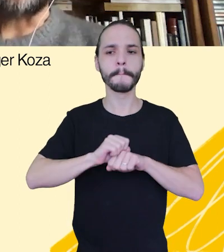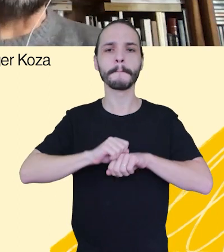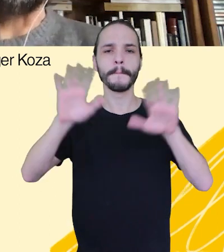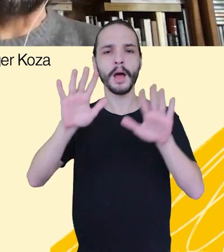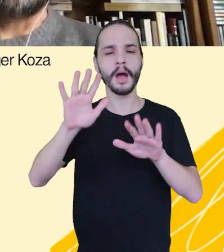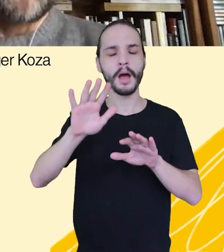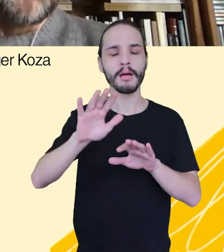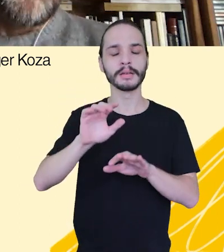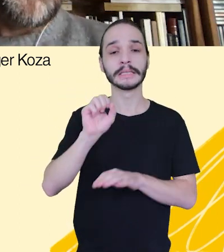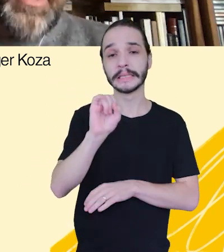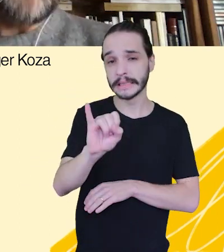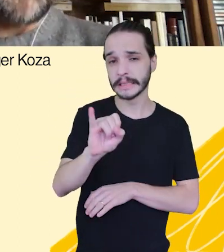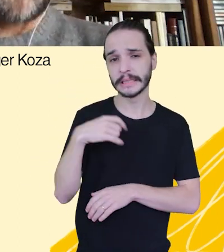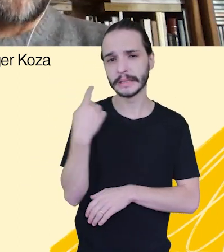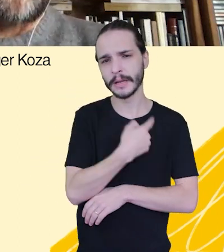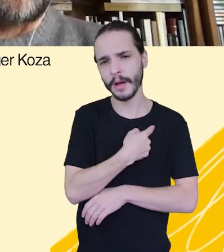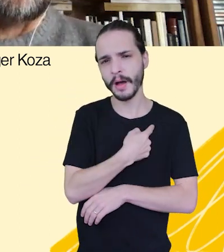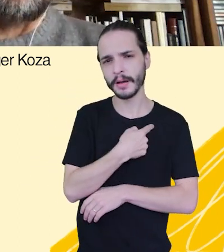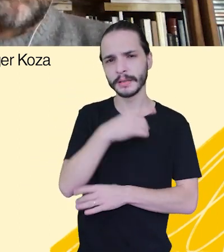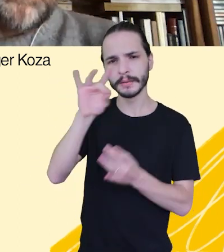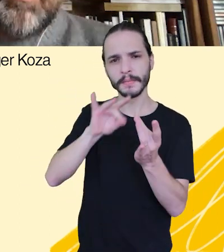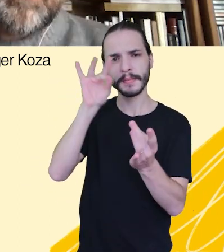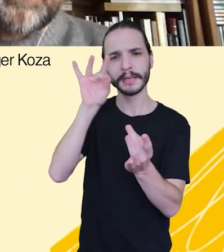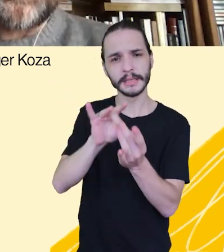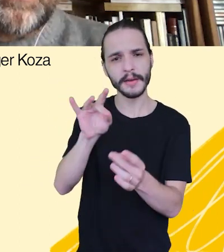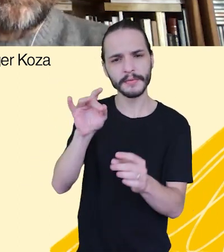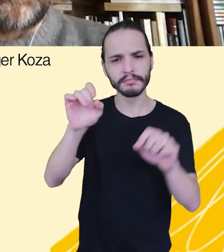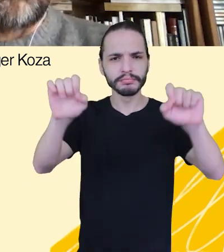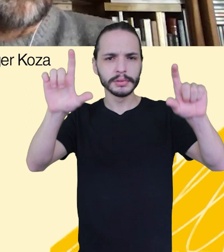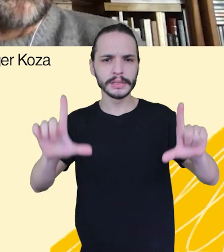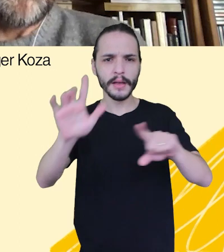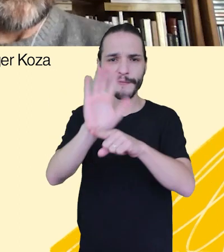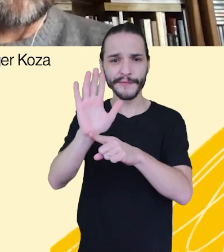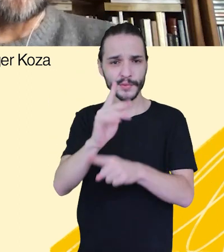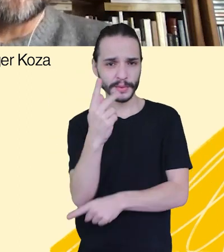if we think about any particular scene in one of your films.